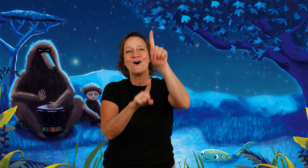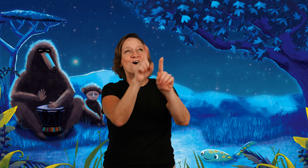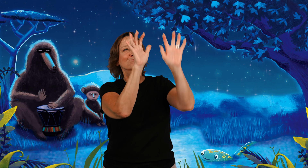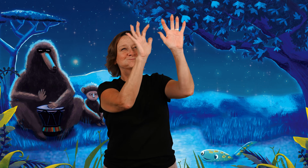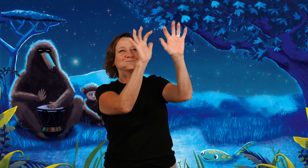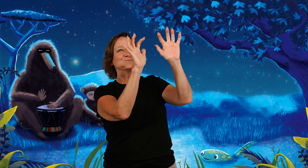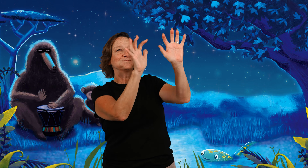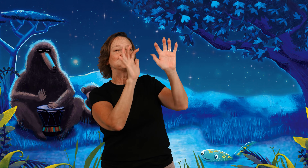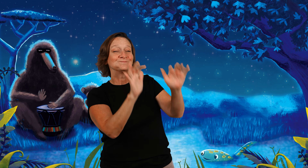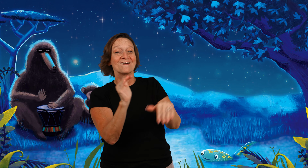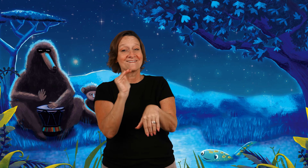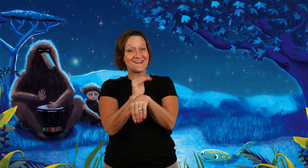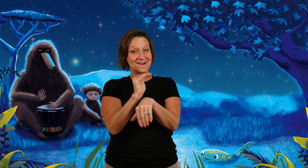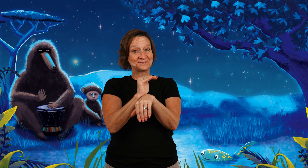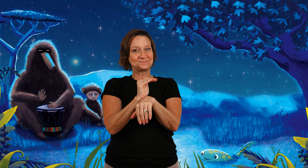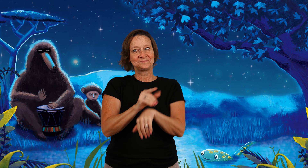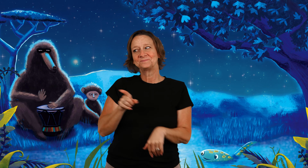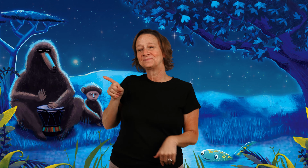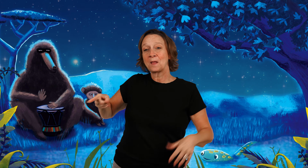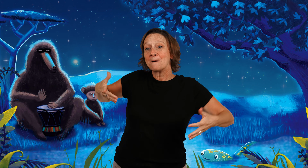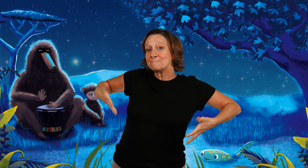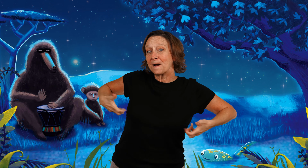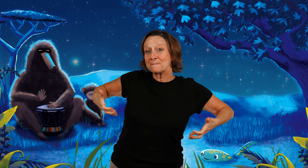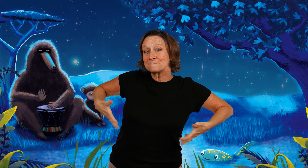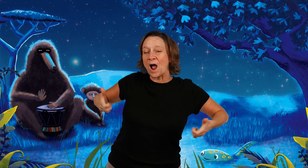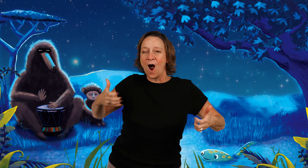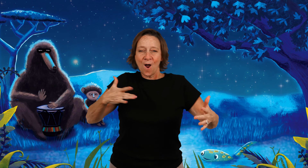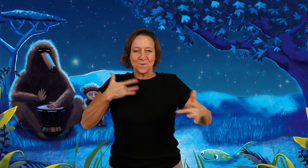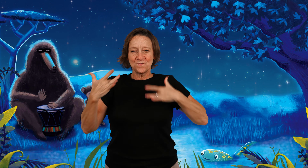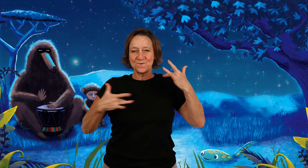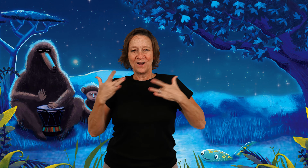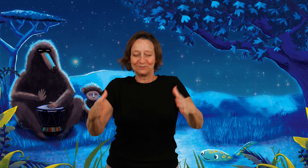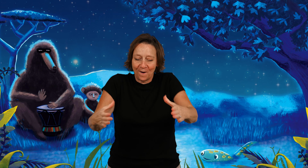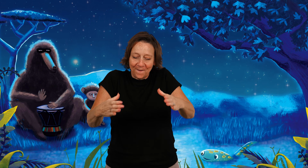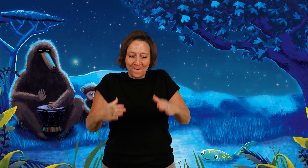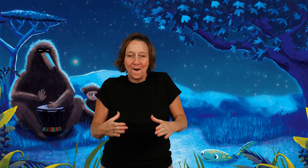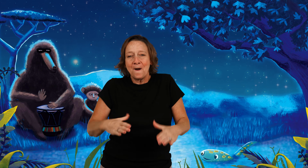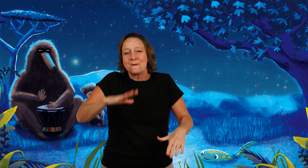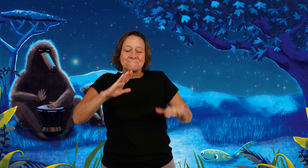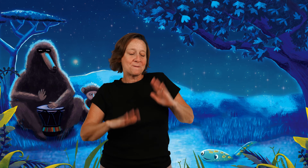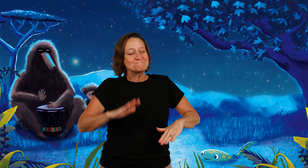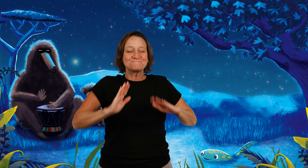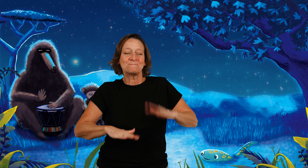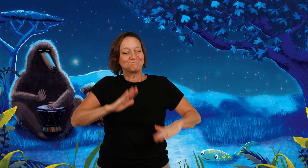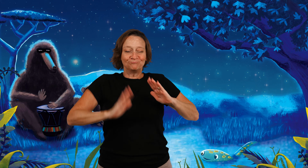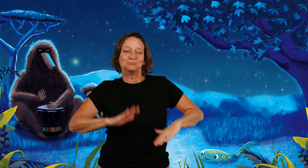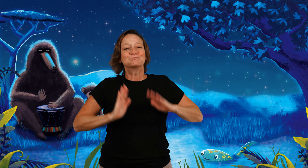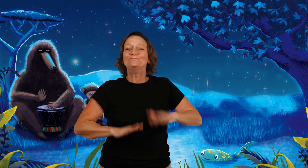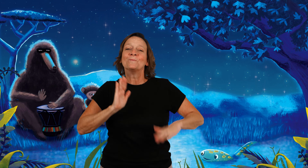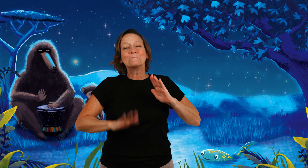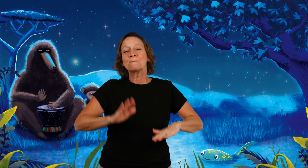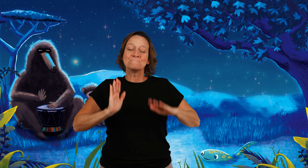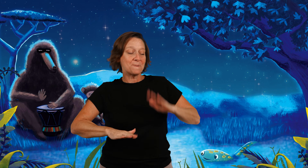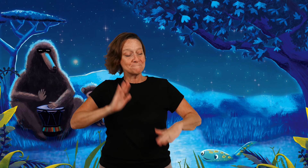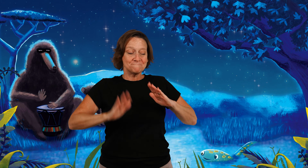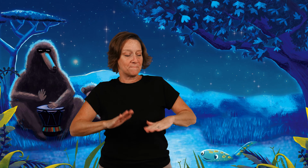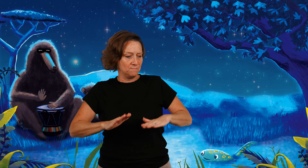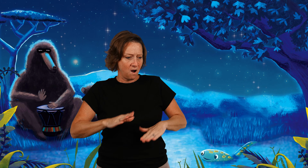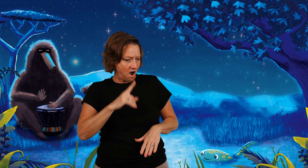Excited, the next starry night Baboon started playing his drum